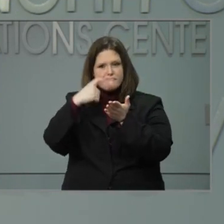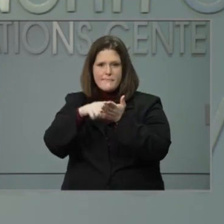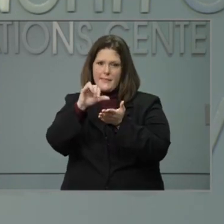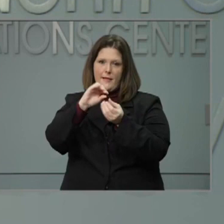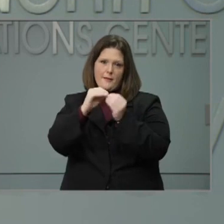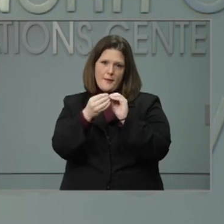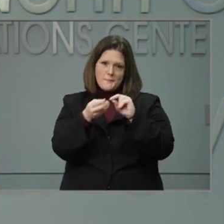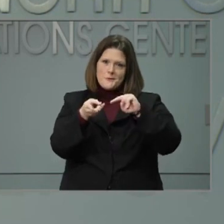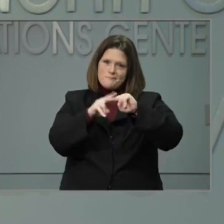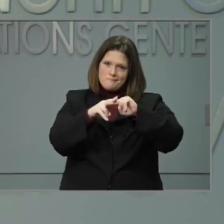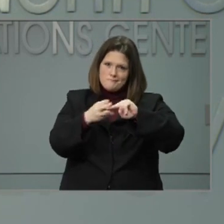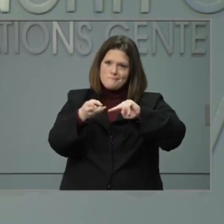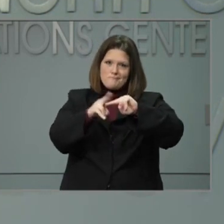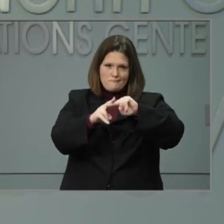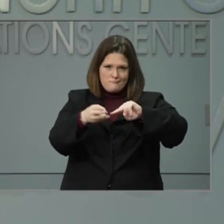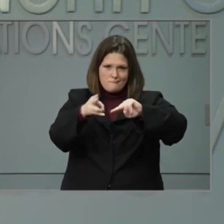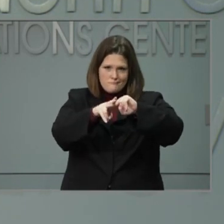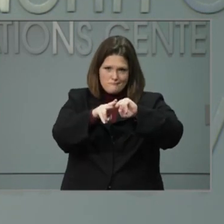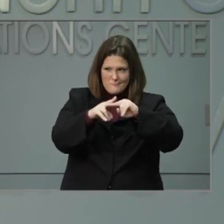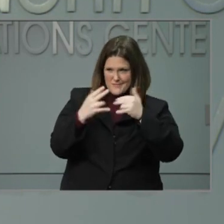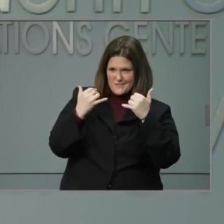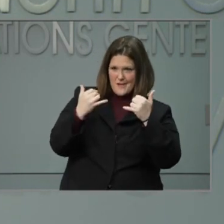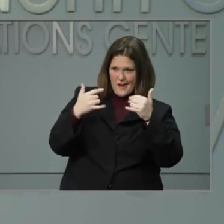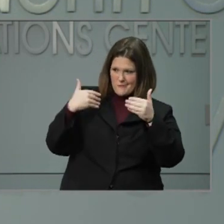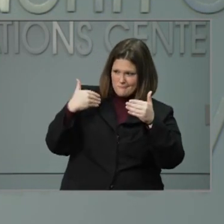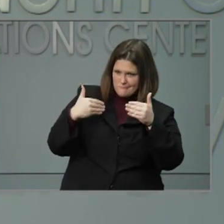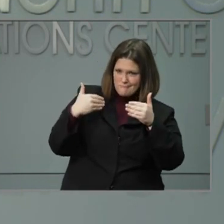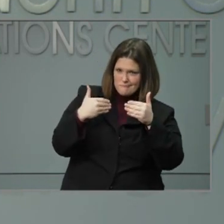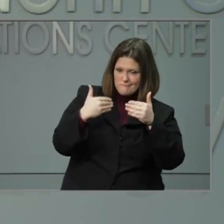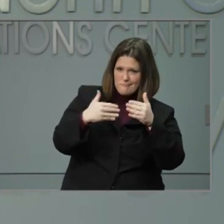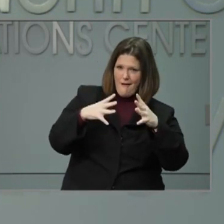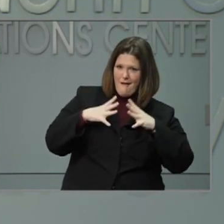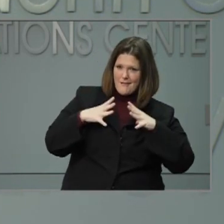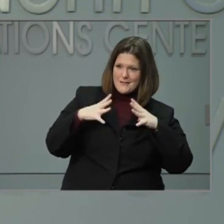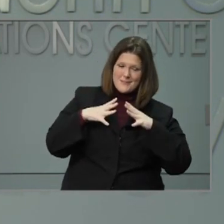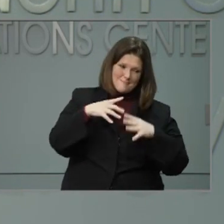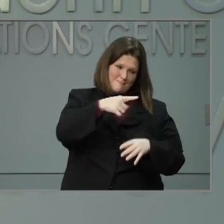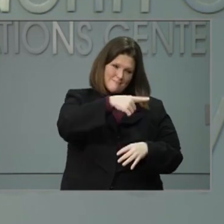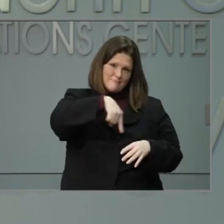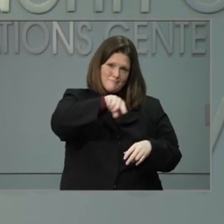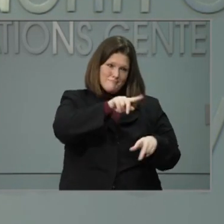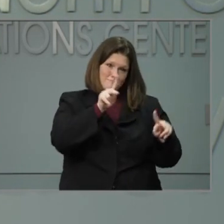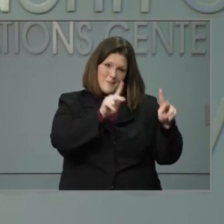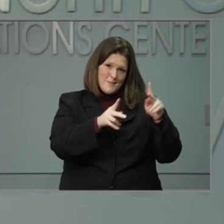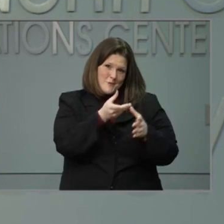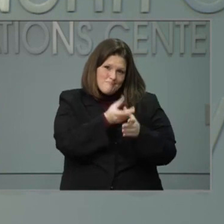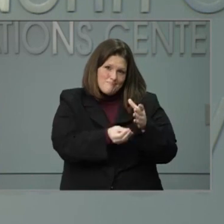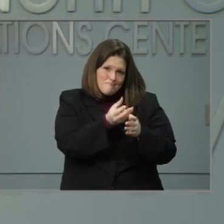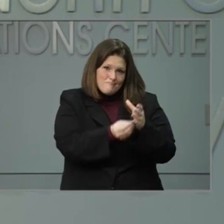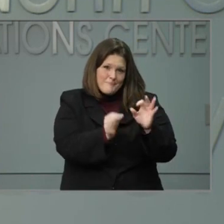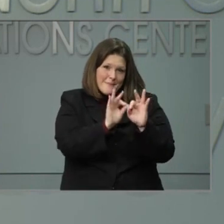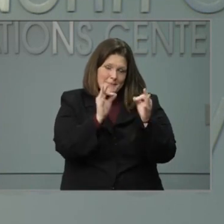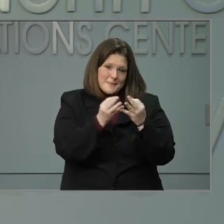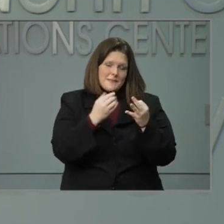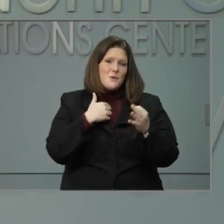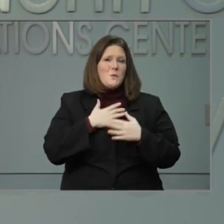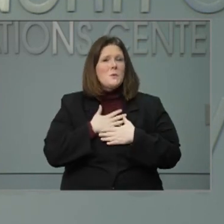AS THE NUMBER OF PEOPLE HAVE LOST AND WE DRAW CLOSER TO THE HOLIDAY SEASON, I KNOW MANY NORTH CAROLINIANS ARE